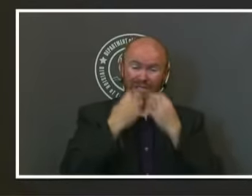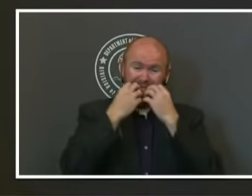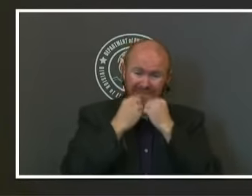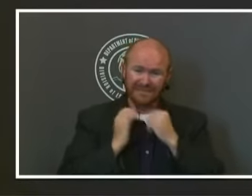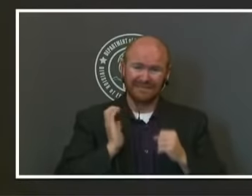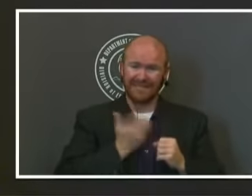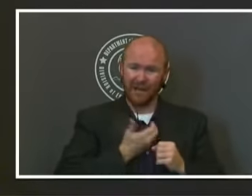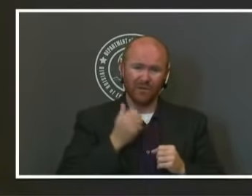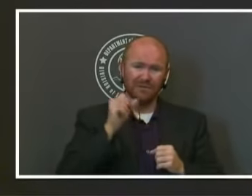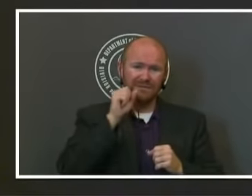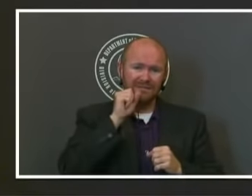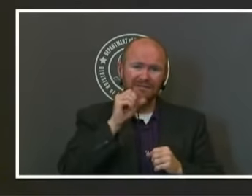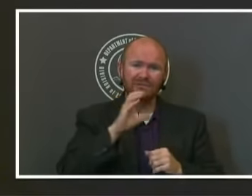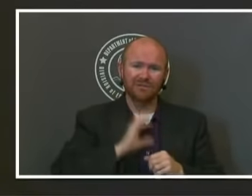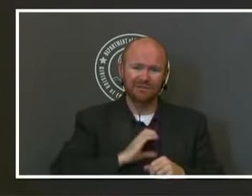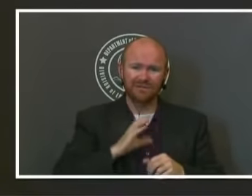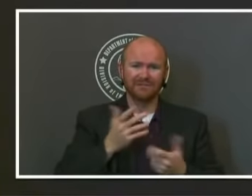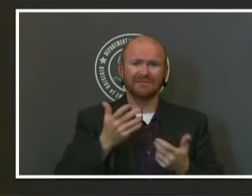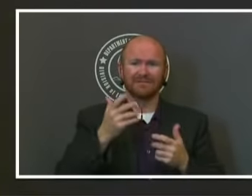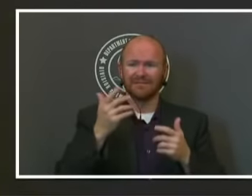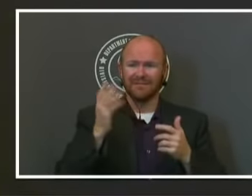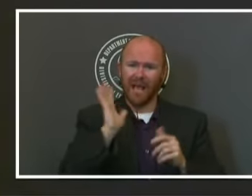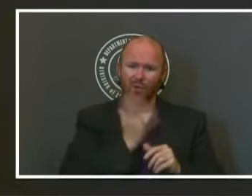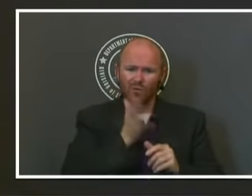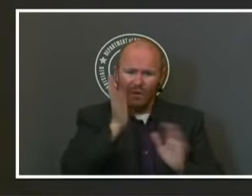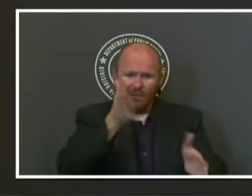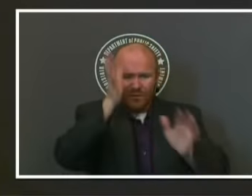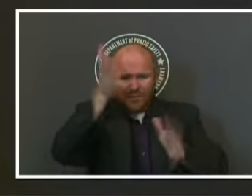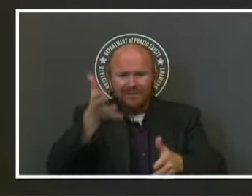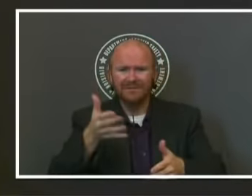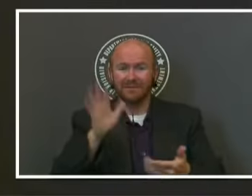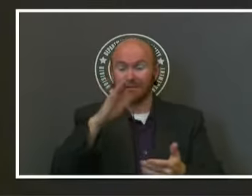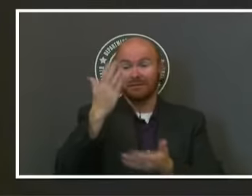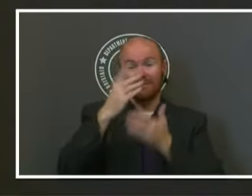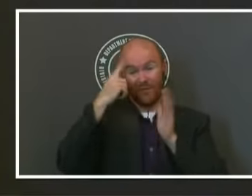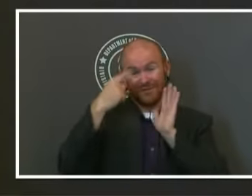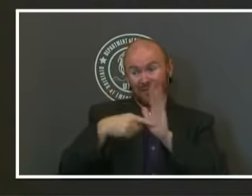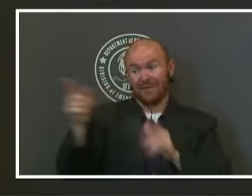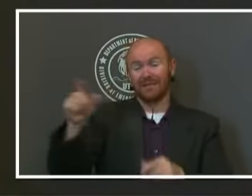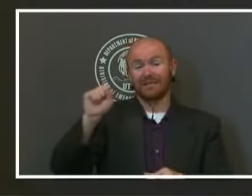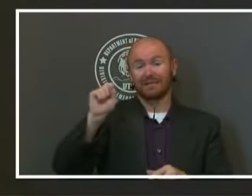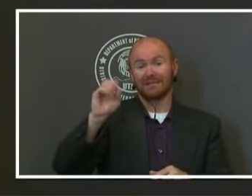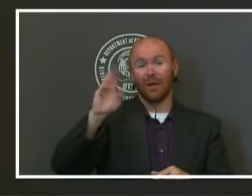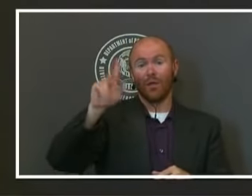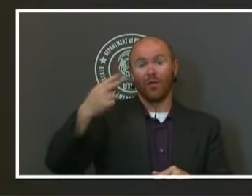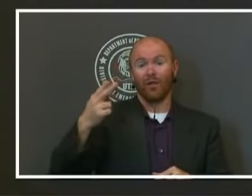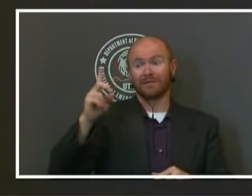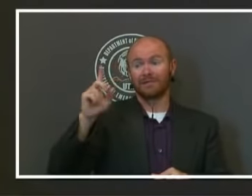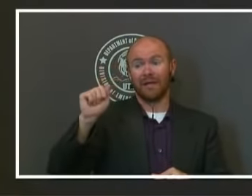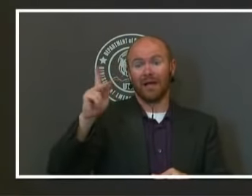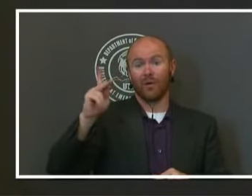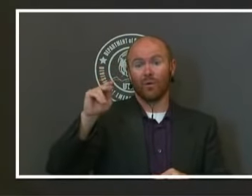now we have others like South Dakota they've just been wide open